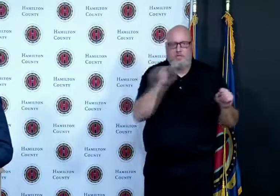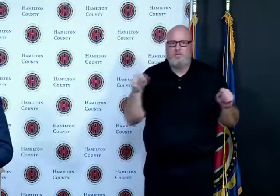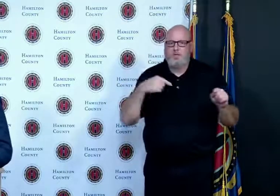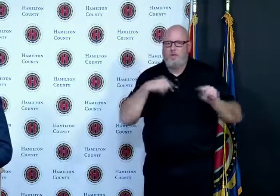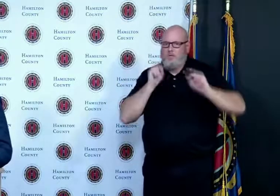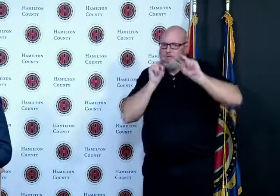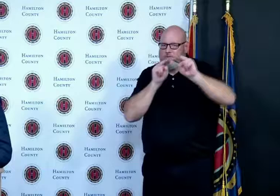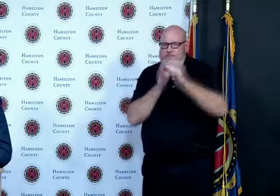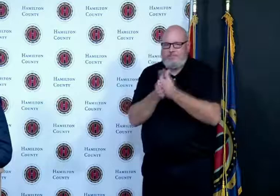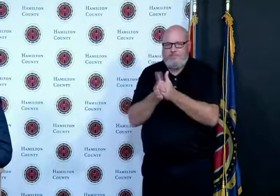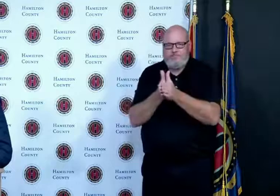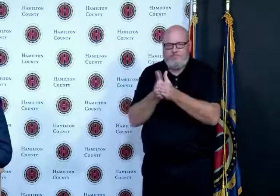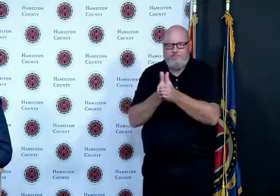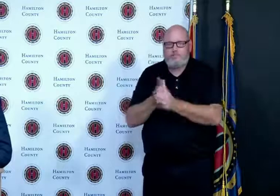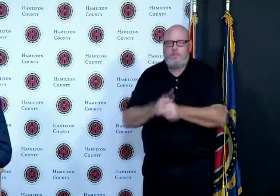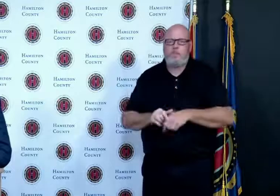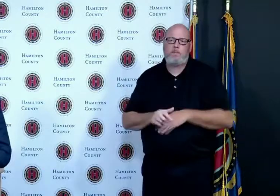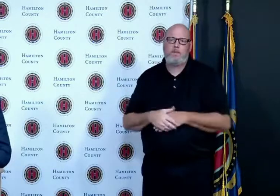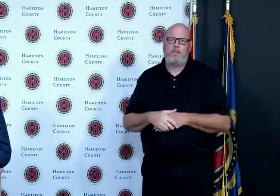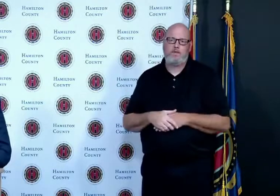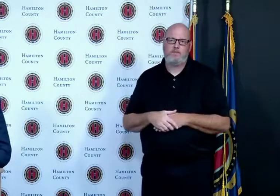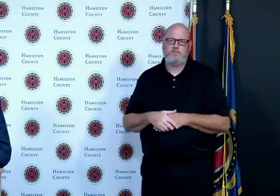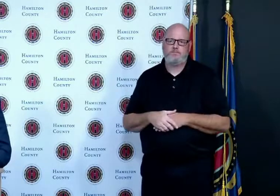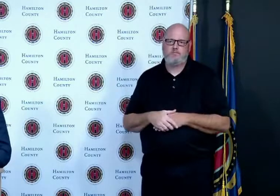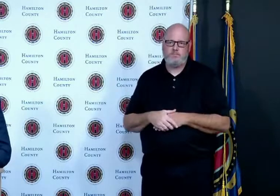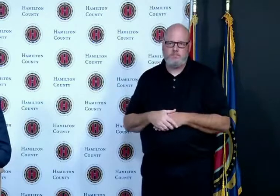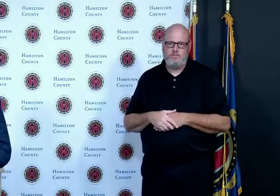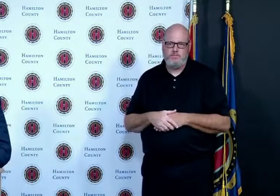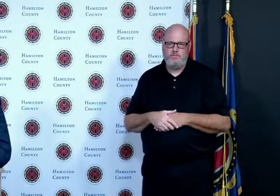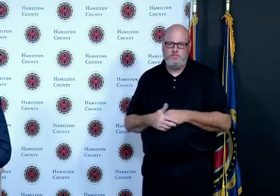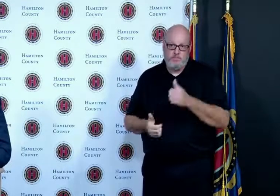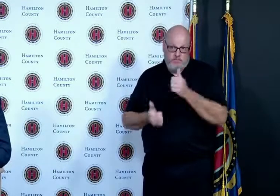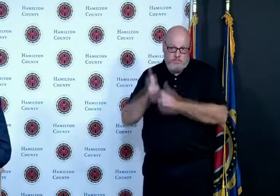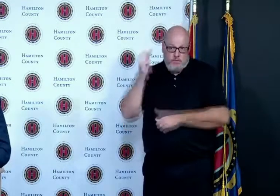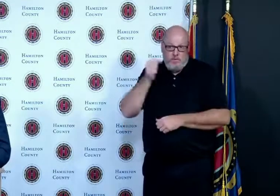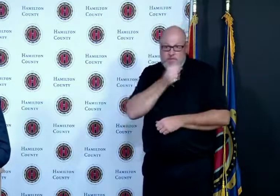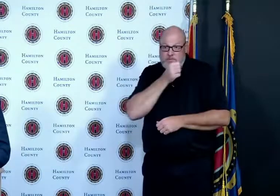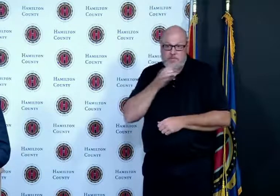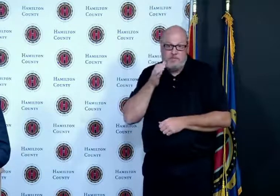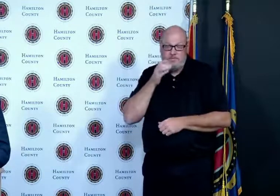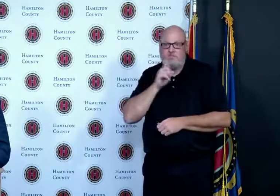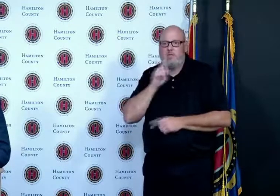the older population who's been most impacted by Covid-19 we know that we are making an impact on